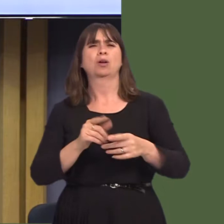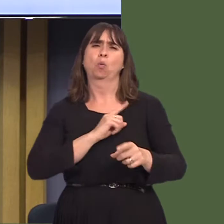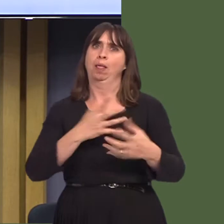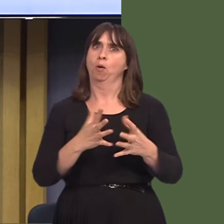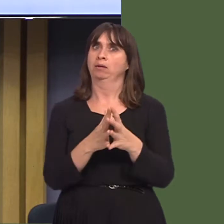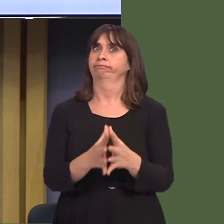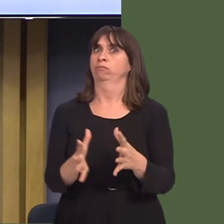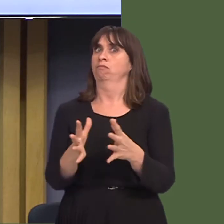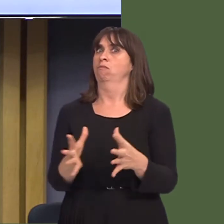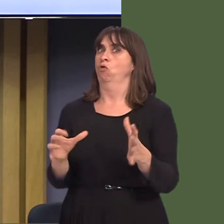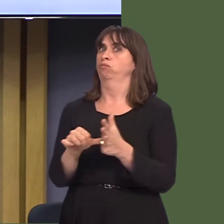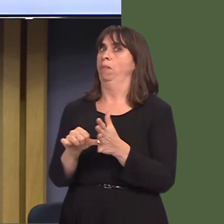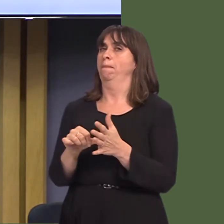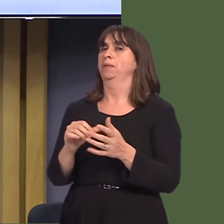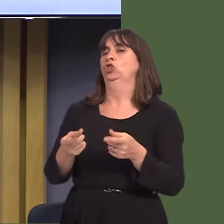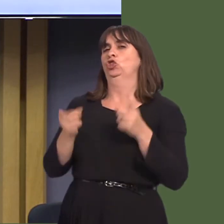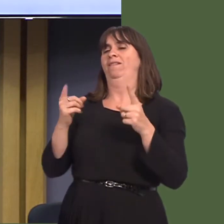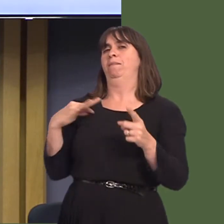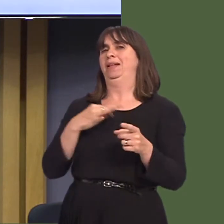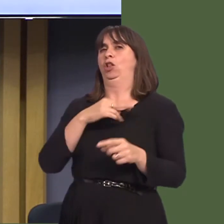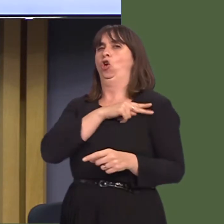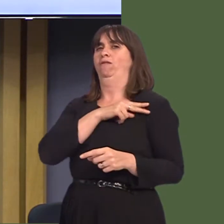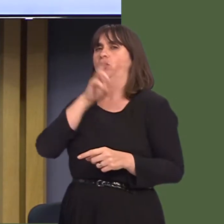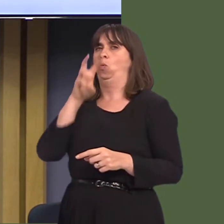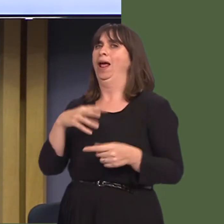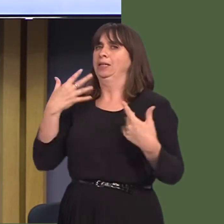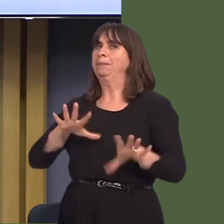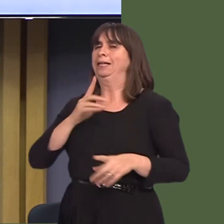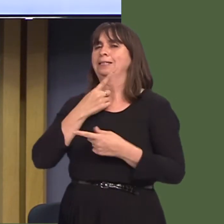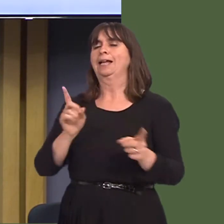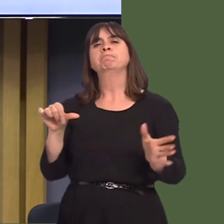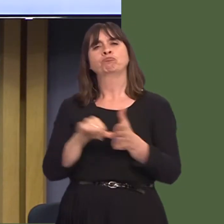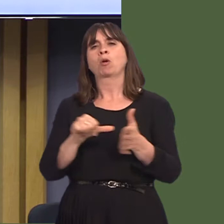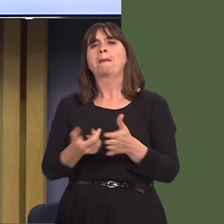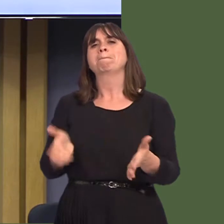problem, recognised by the Chief Medical Officer for Wales, of problem gambling, online gambling,